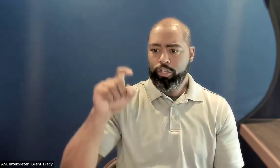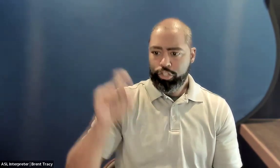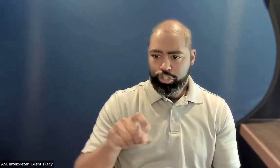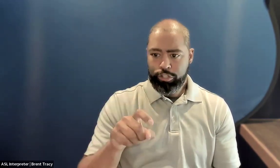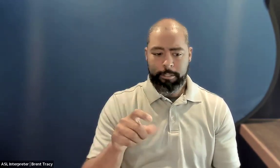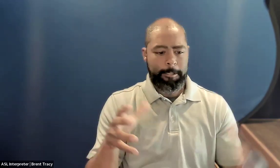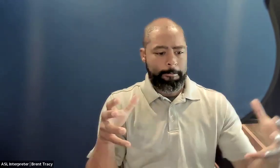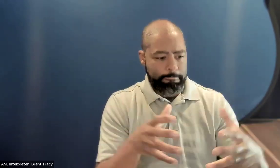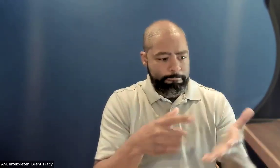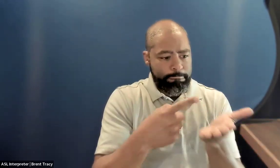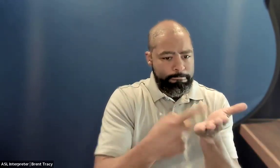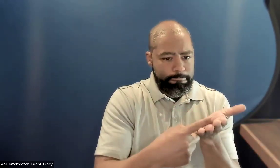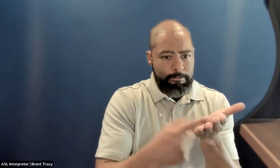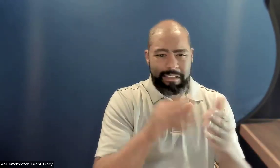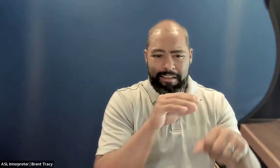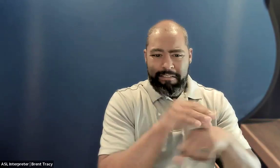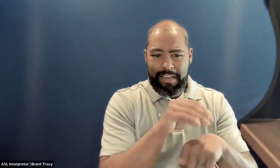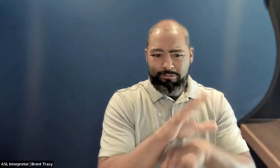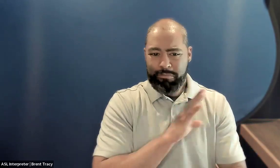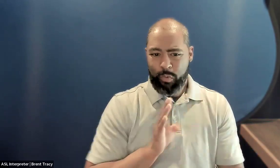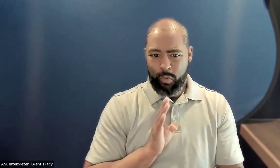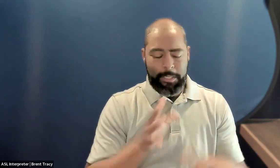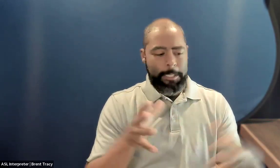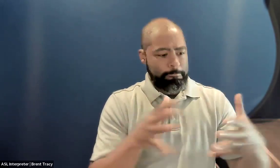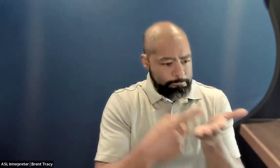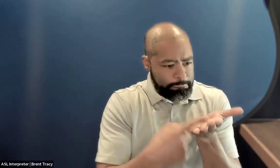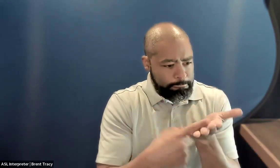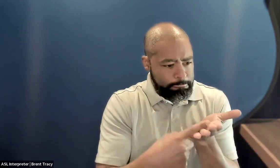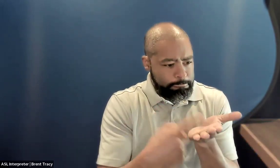the concept of adding a new review threshold.